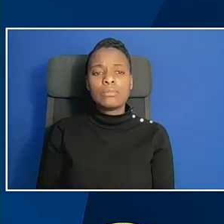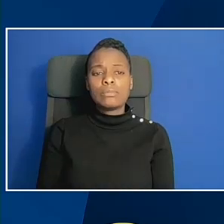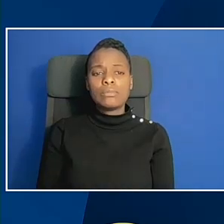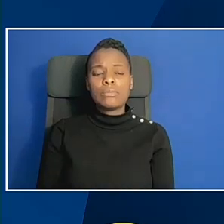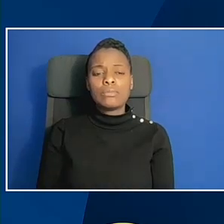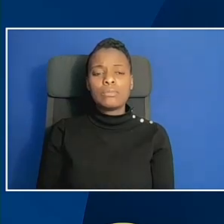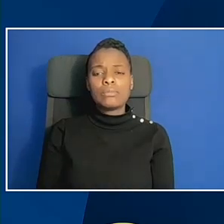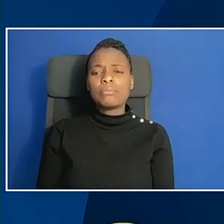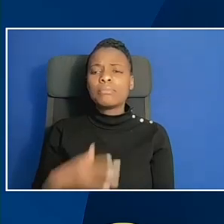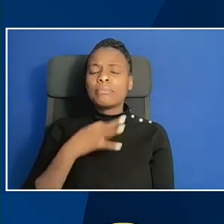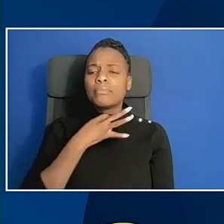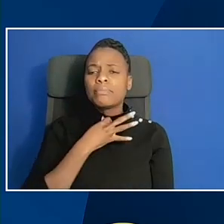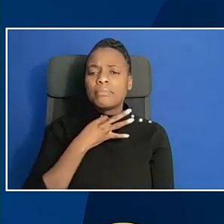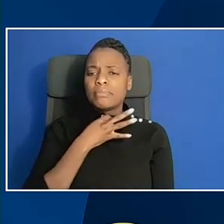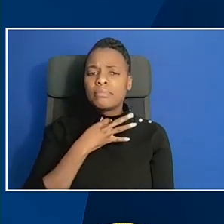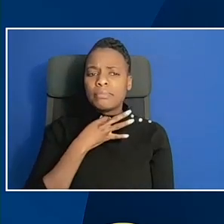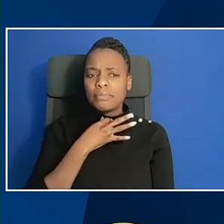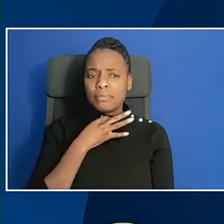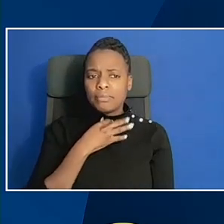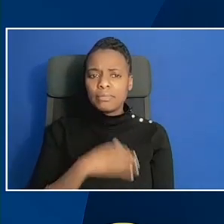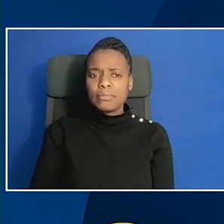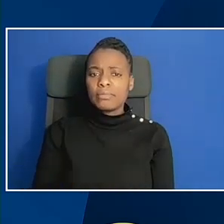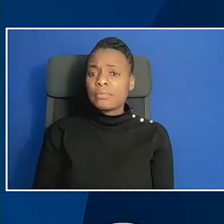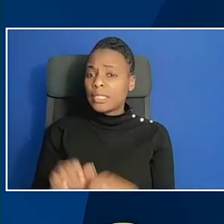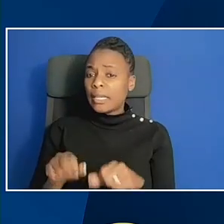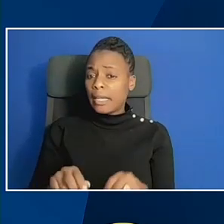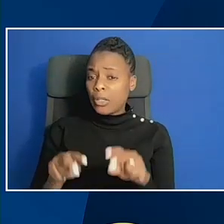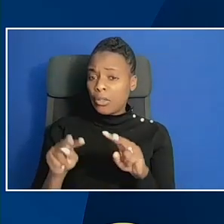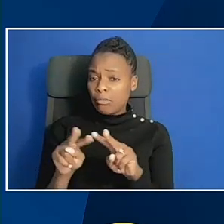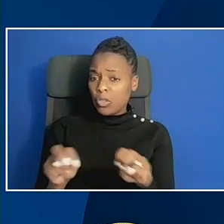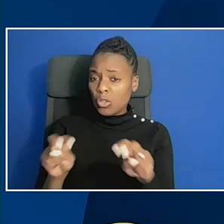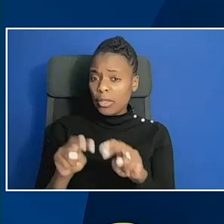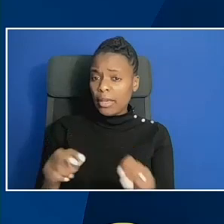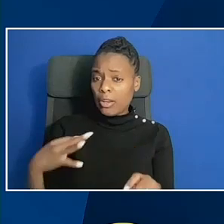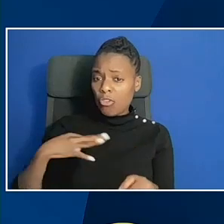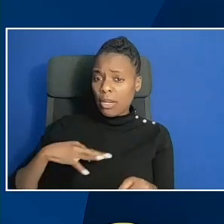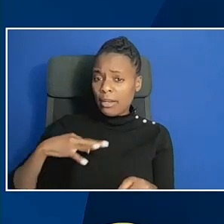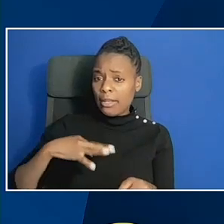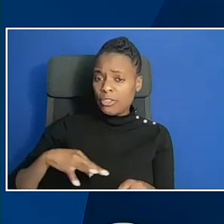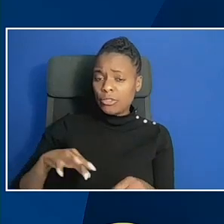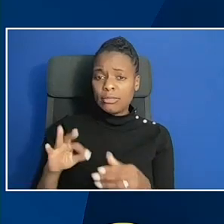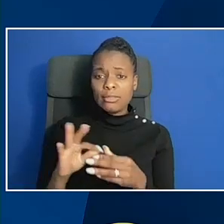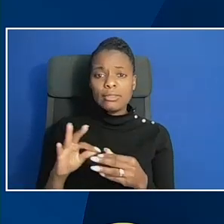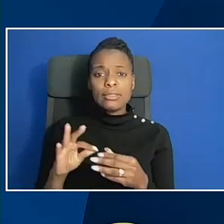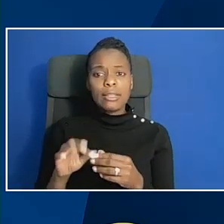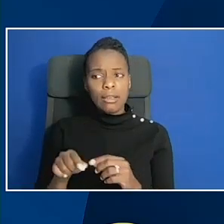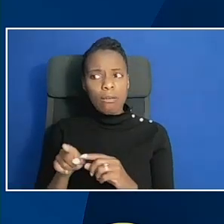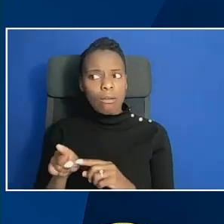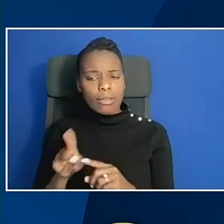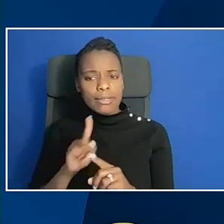Could it look at accreditation and say, this answers the questions that we have